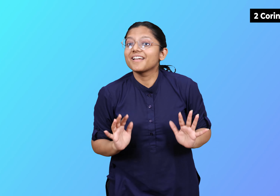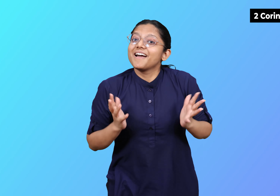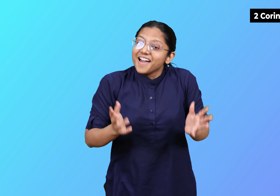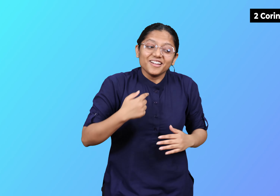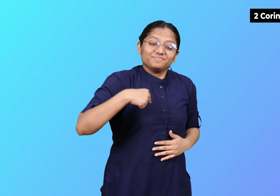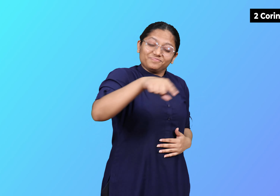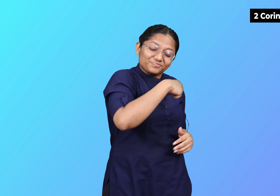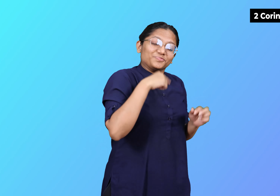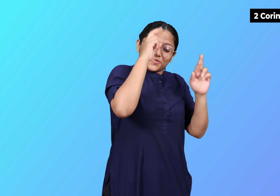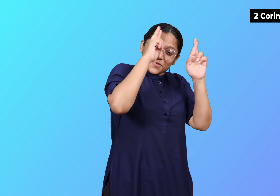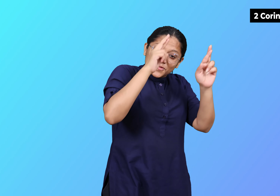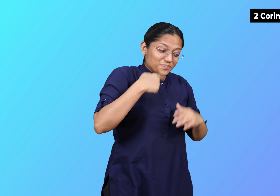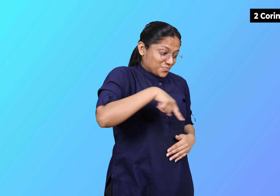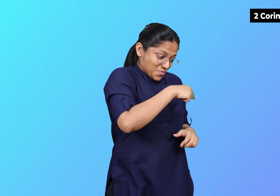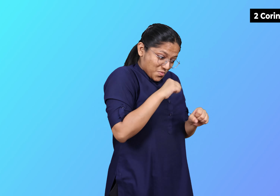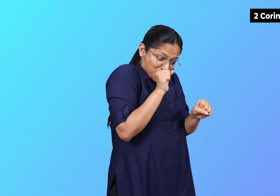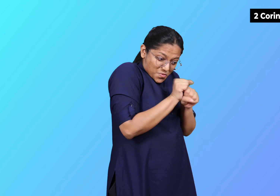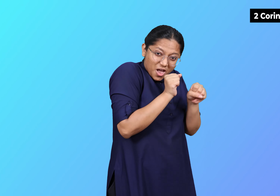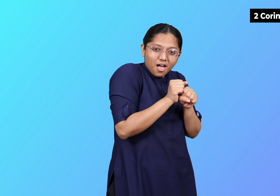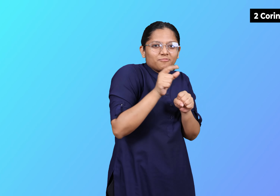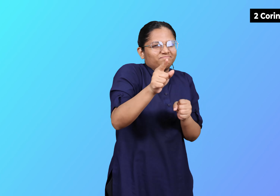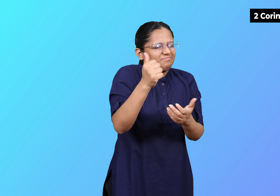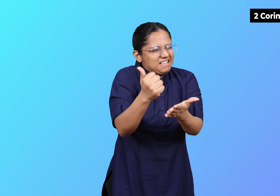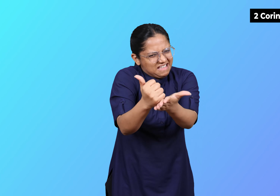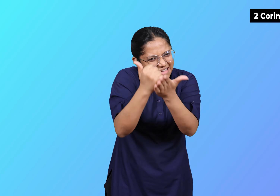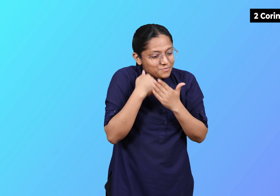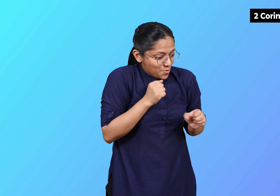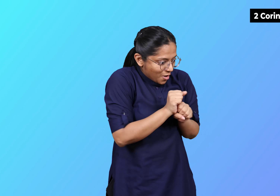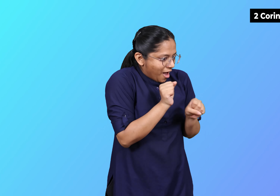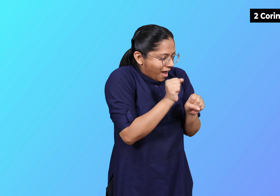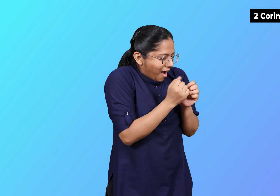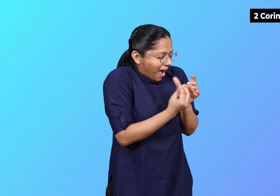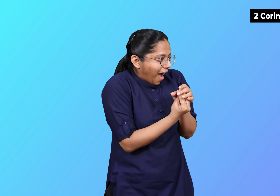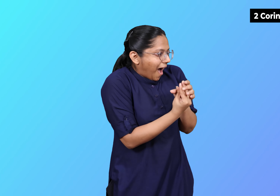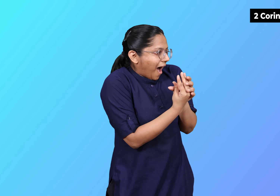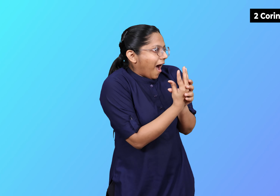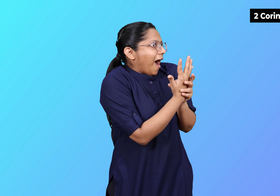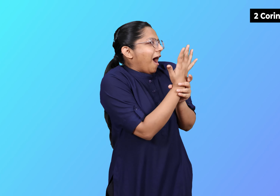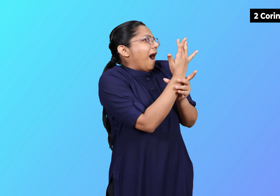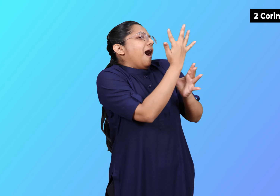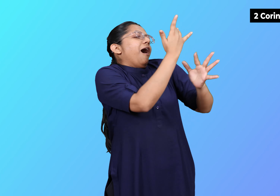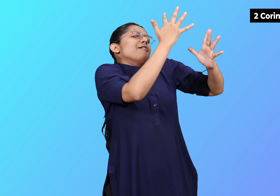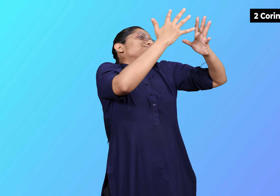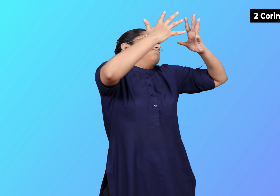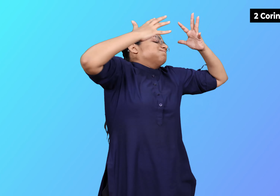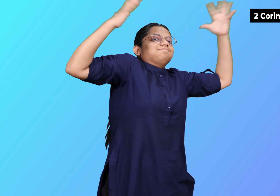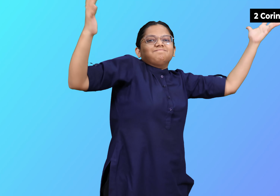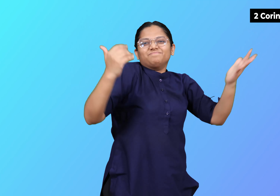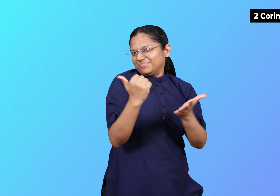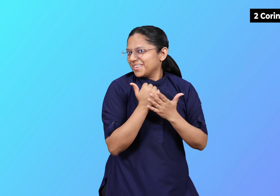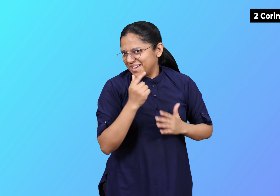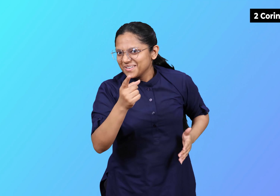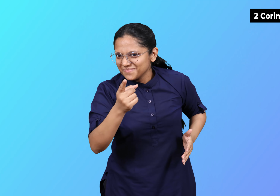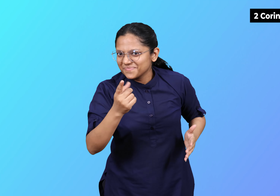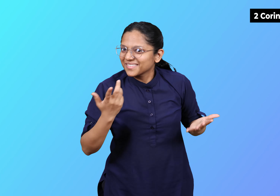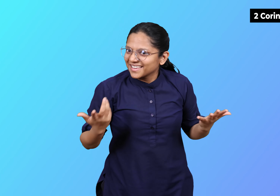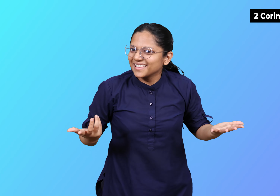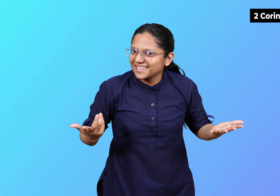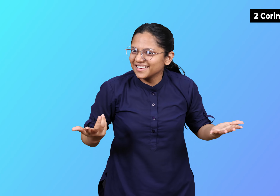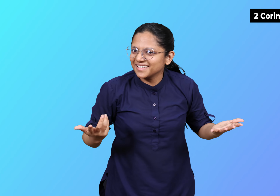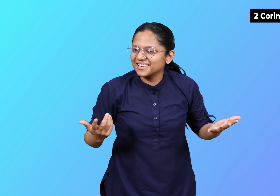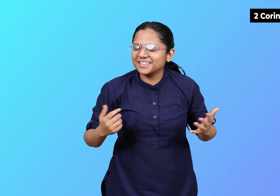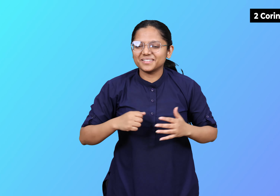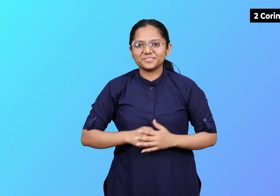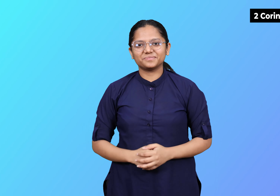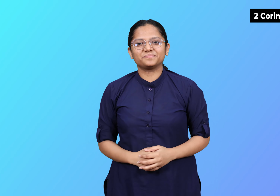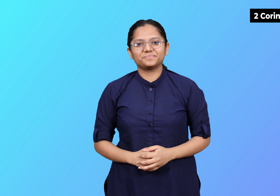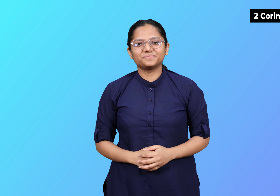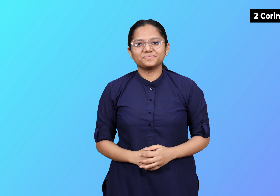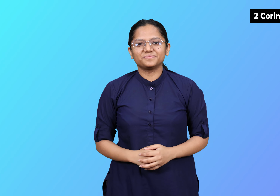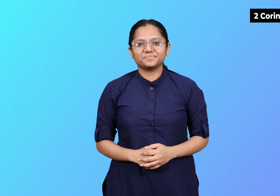We hope that you will help our work to grow much larger.